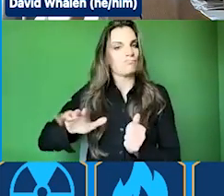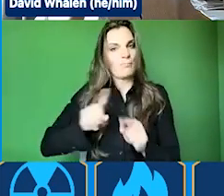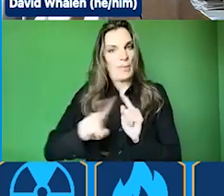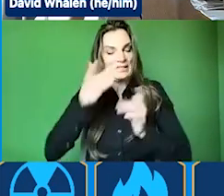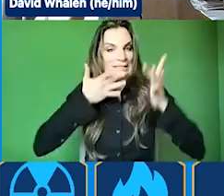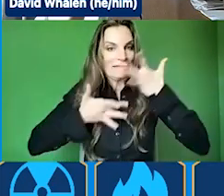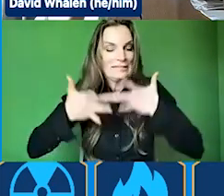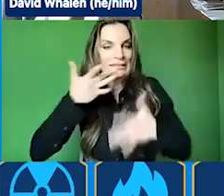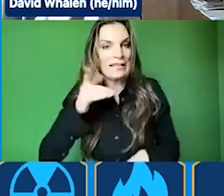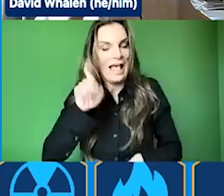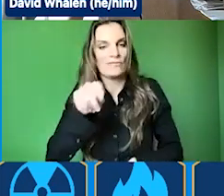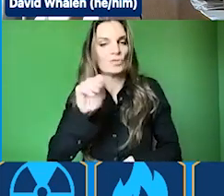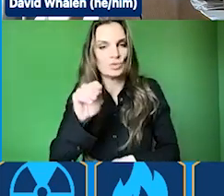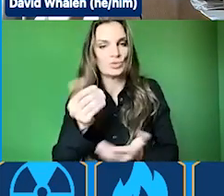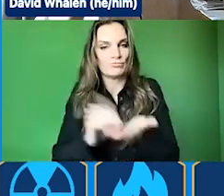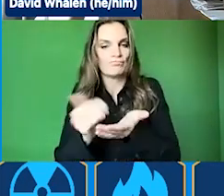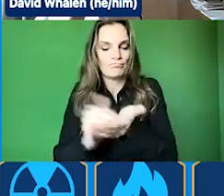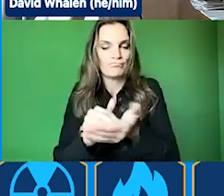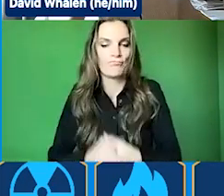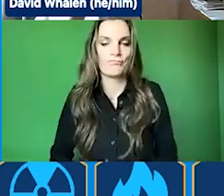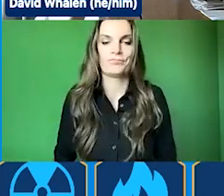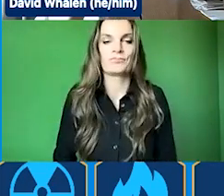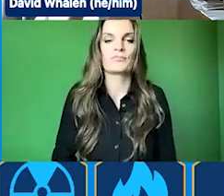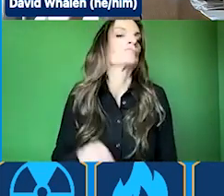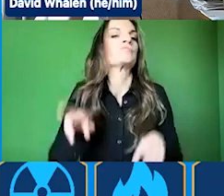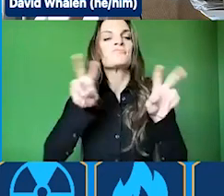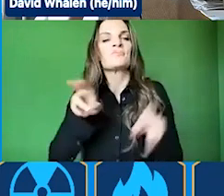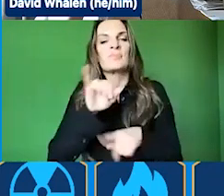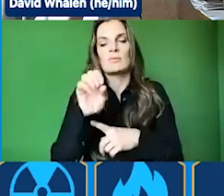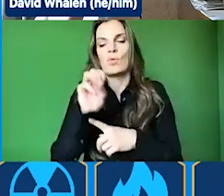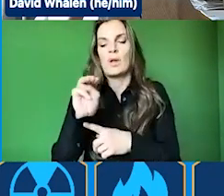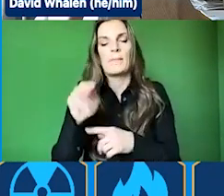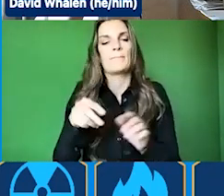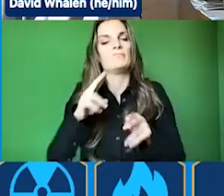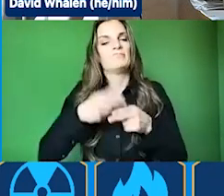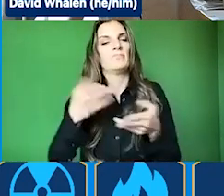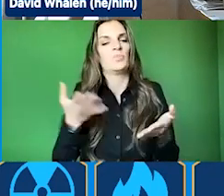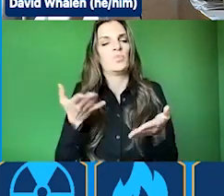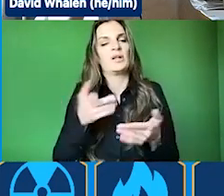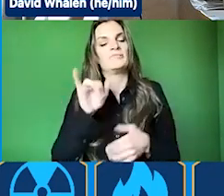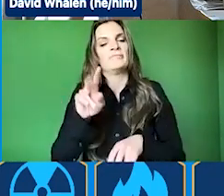say spoiler alert they call this functionally equivalent care. And I think that is a mistake.